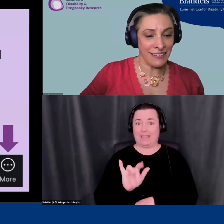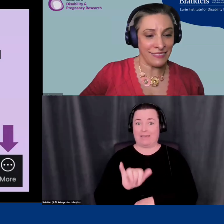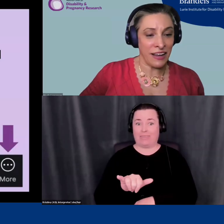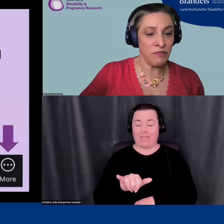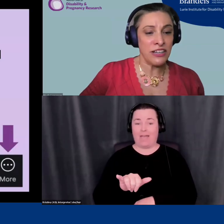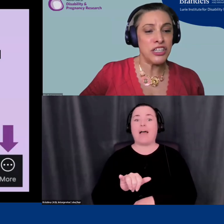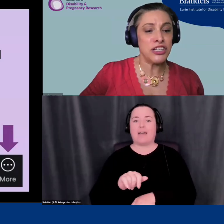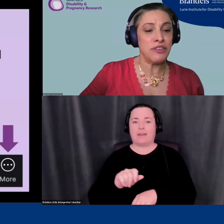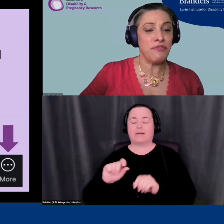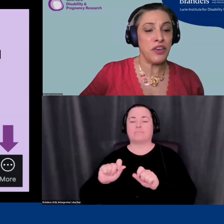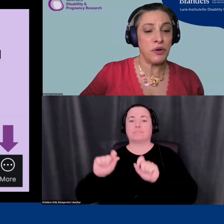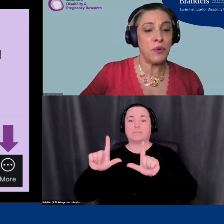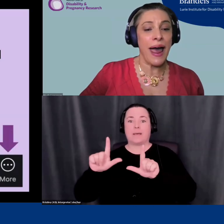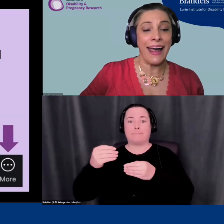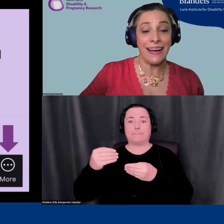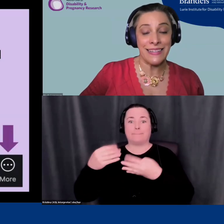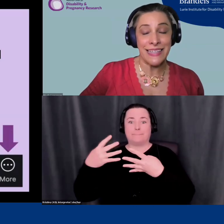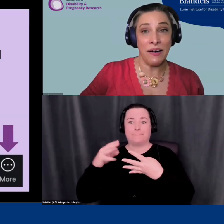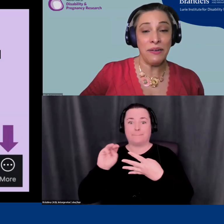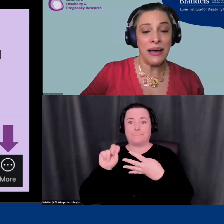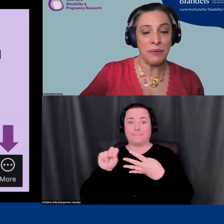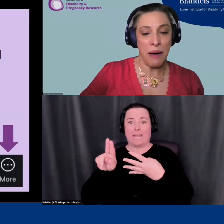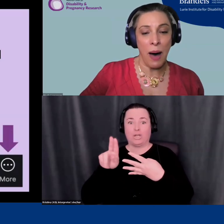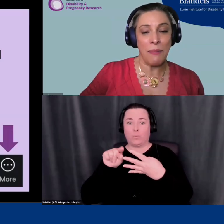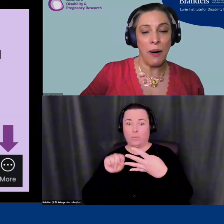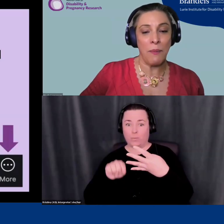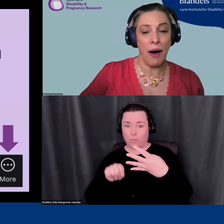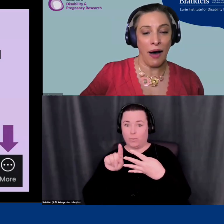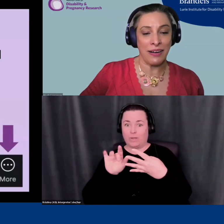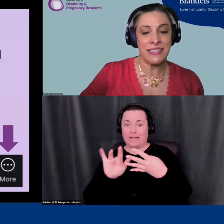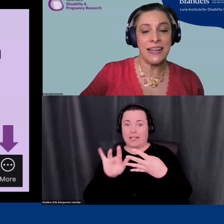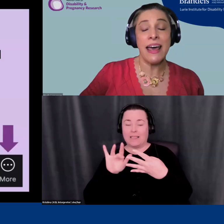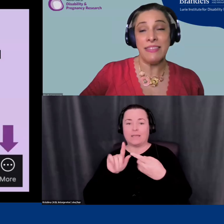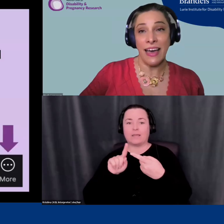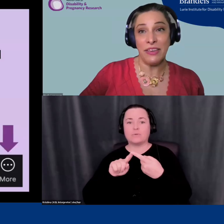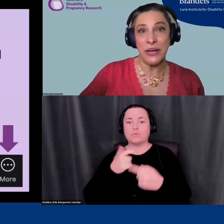Sign Language to view ASL in a pop-out box that